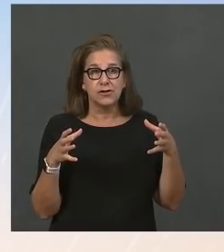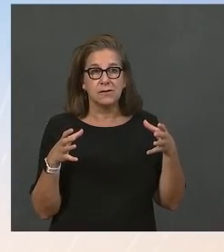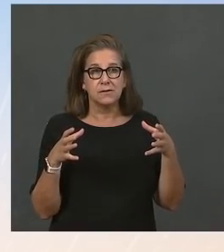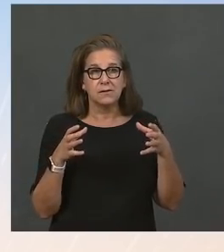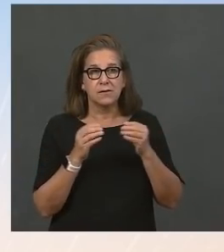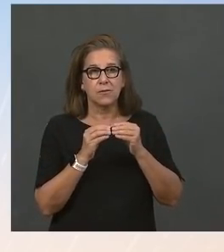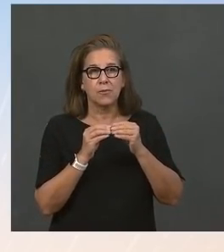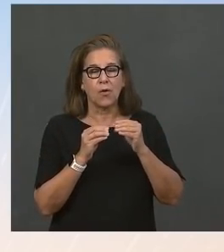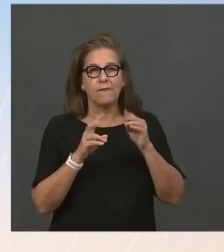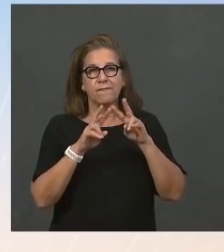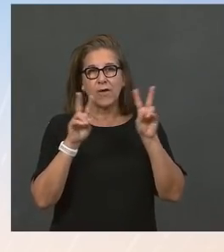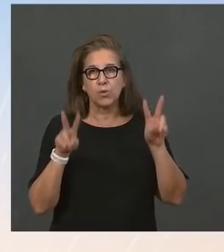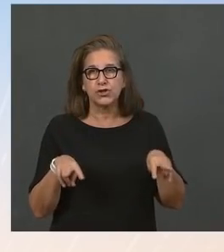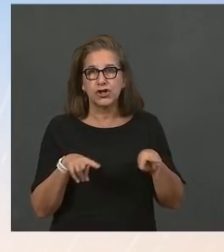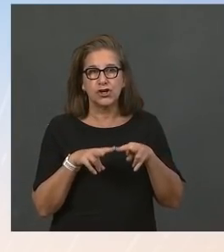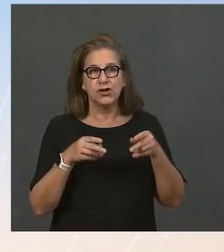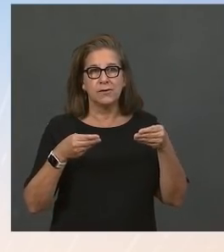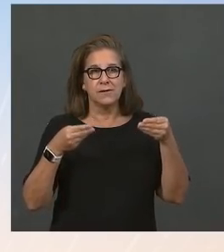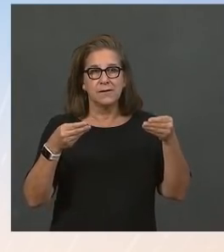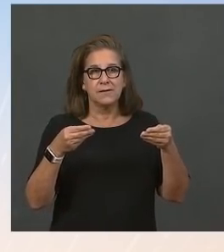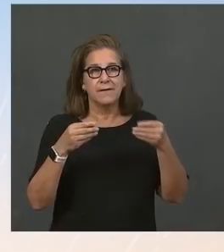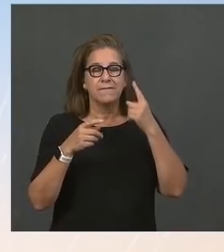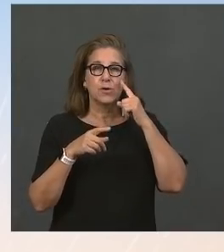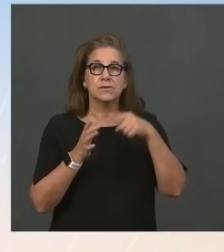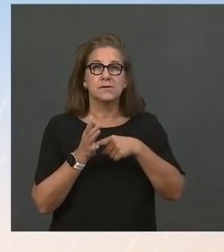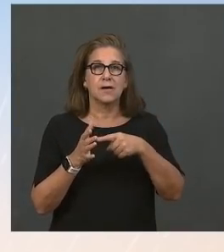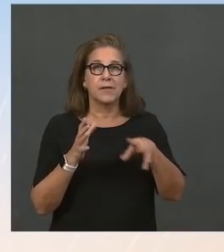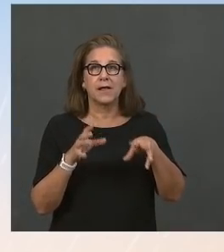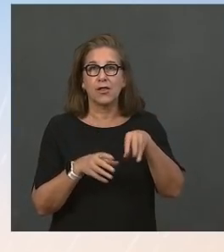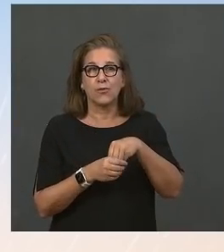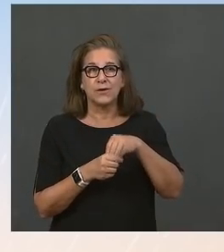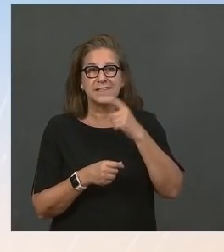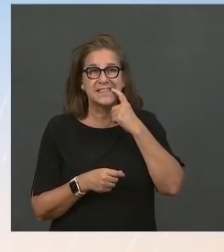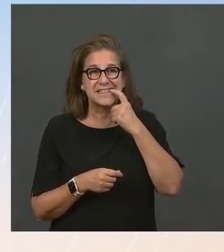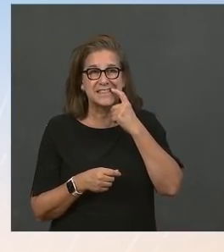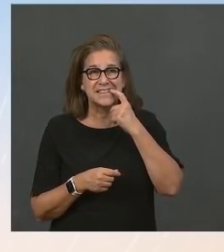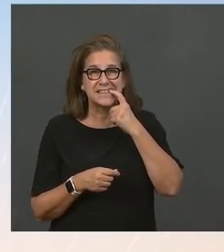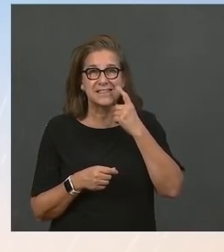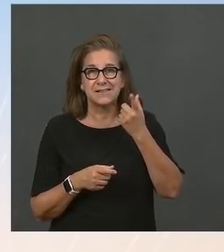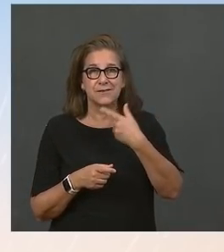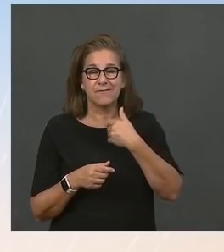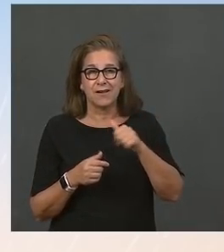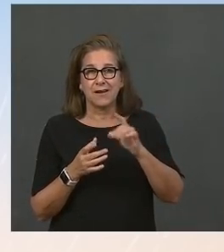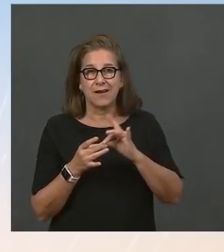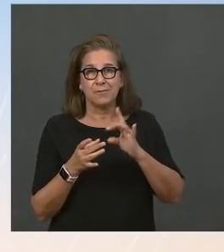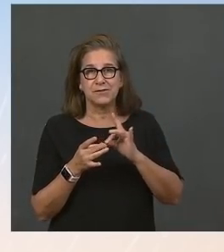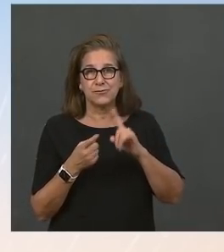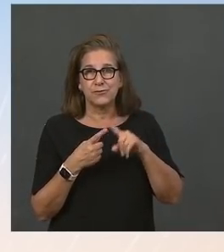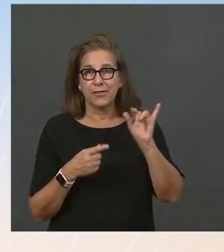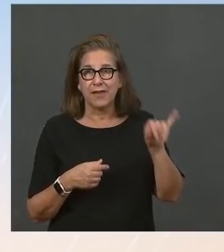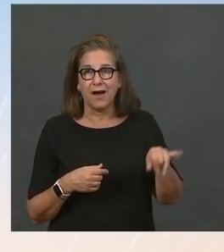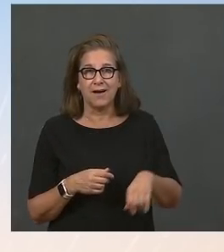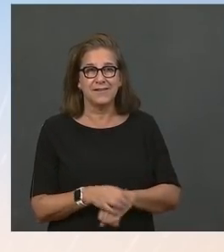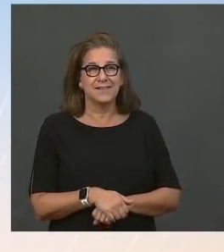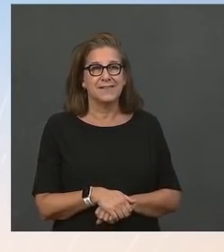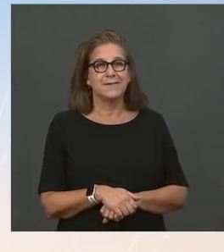Is there any update in those discussions? Ms. Psaki: Not yet. He talked a little bit -- for those of you who didn't watch the town hall last night